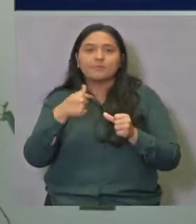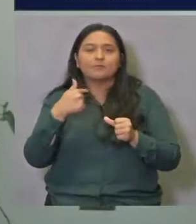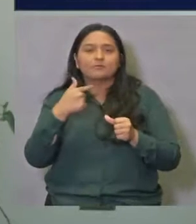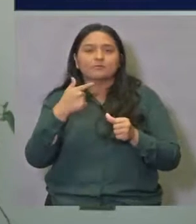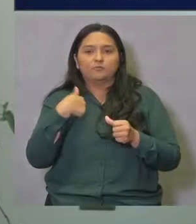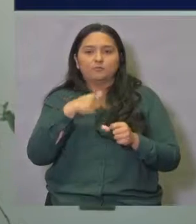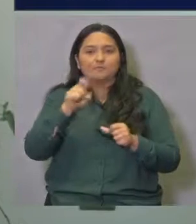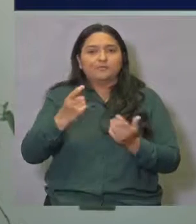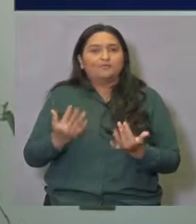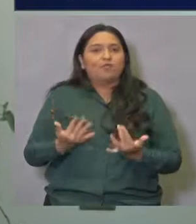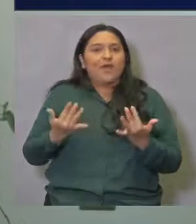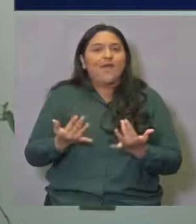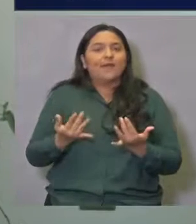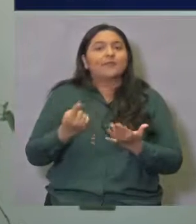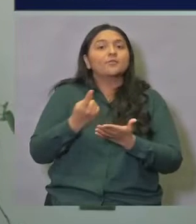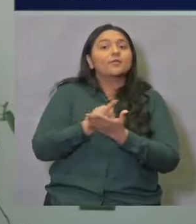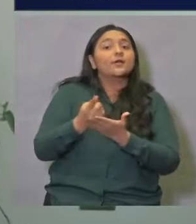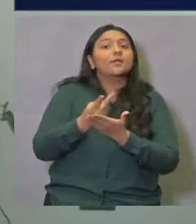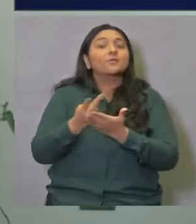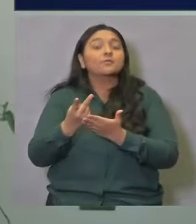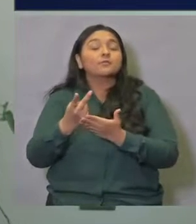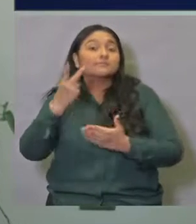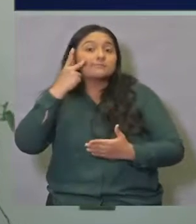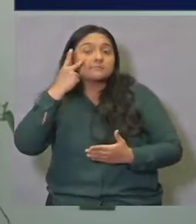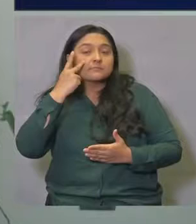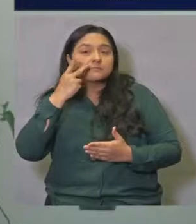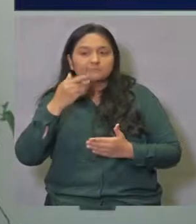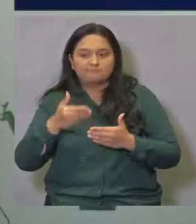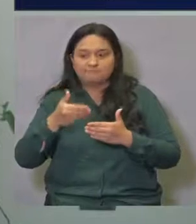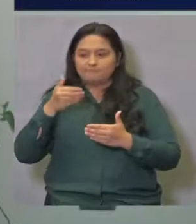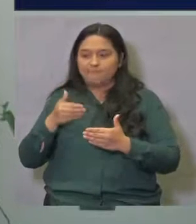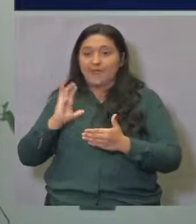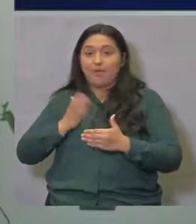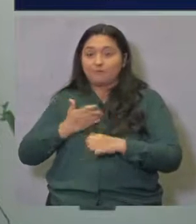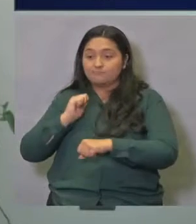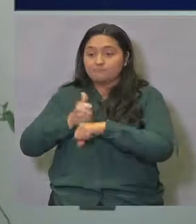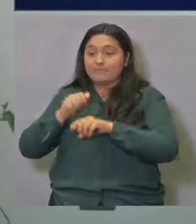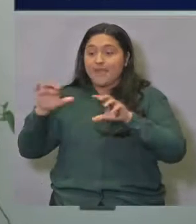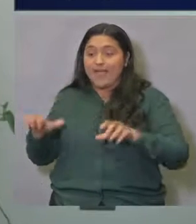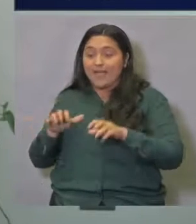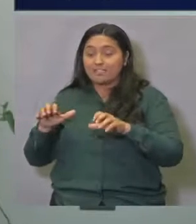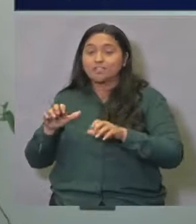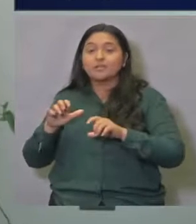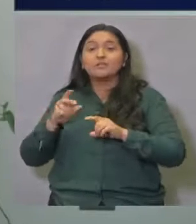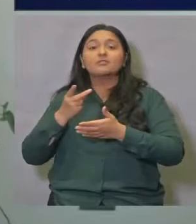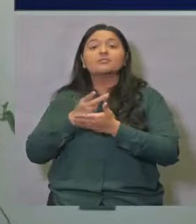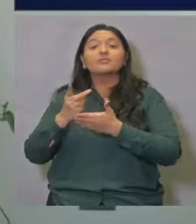REMEMBER WE HAVE TO WAIT A